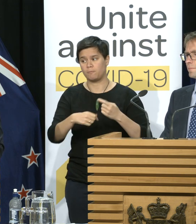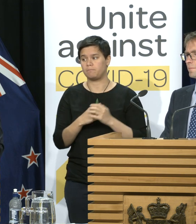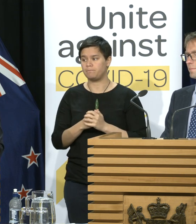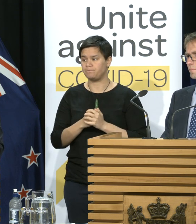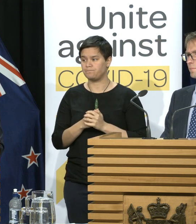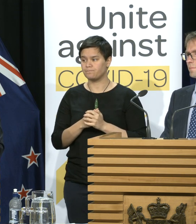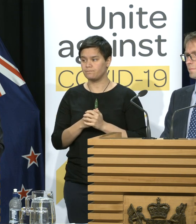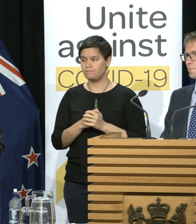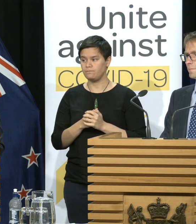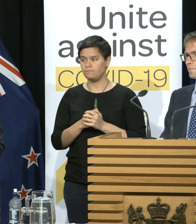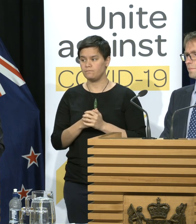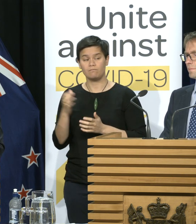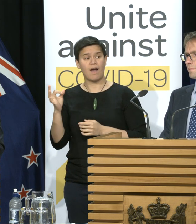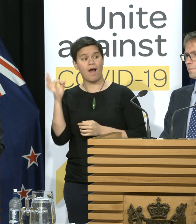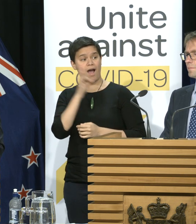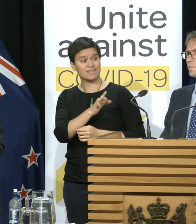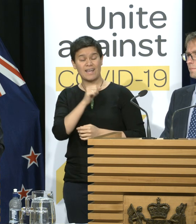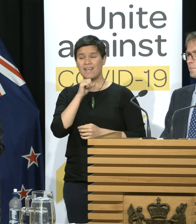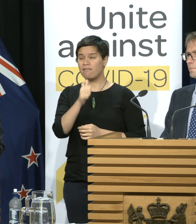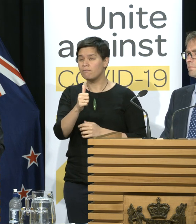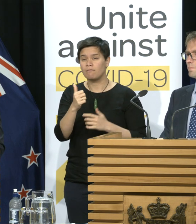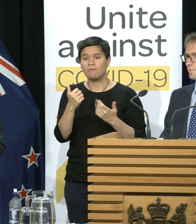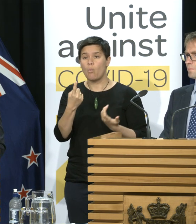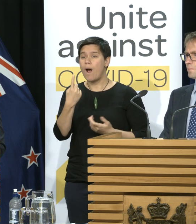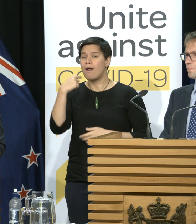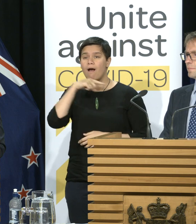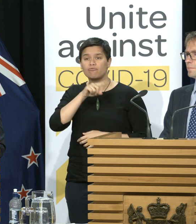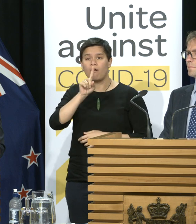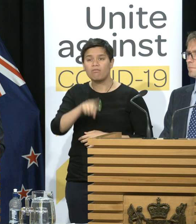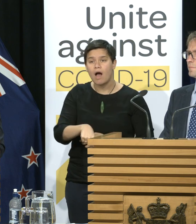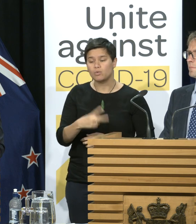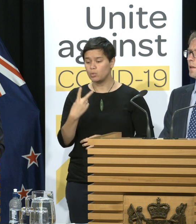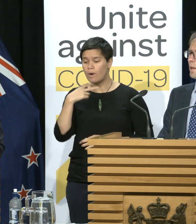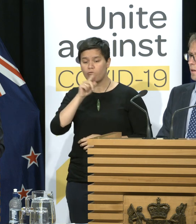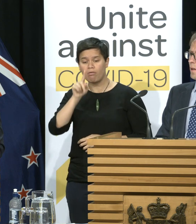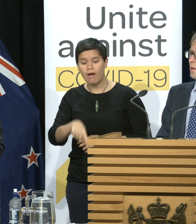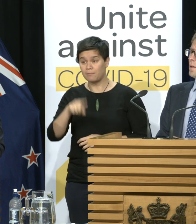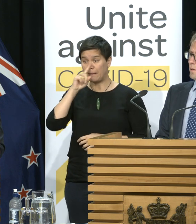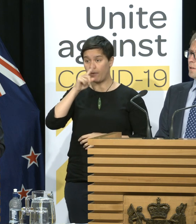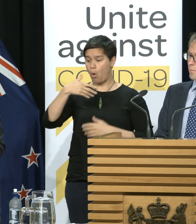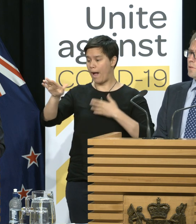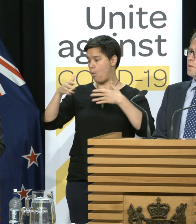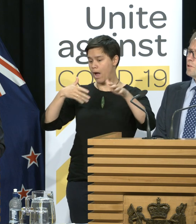have you met how hundreds of thousands of kiwis could travel home if we be back now?